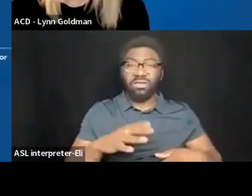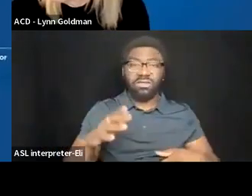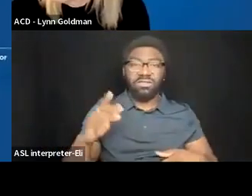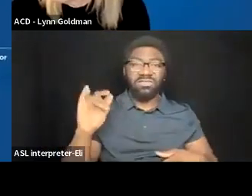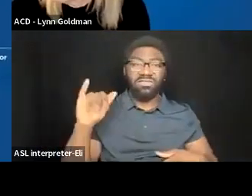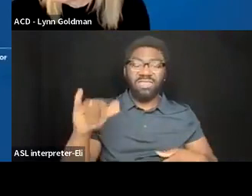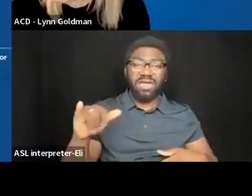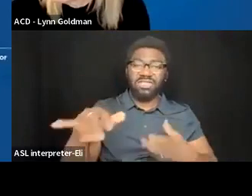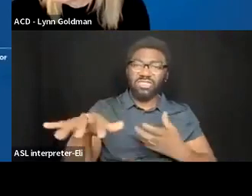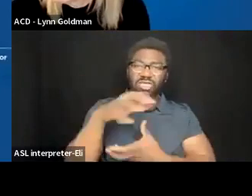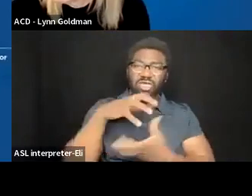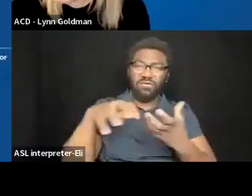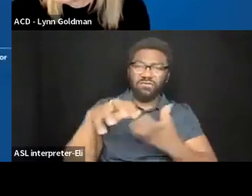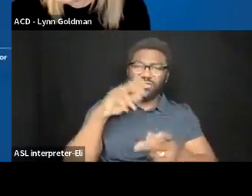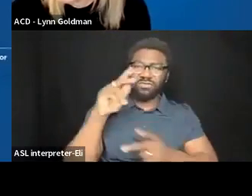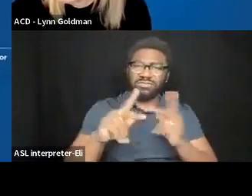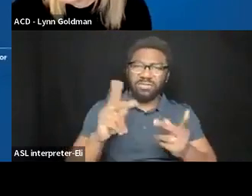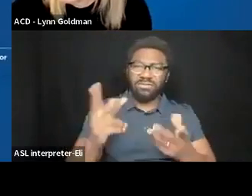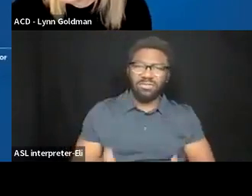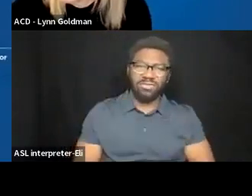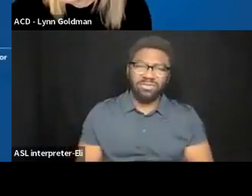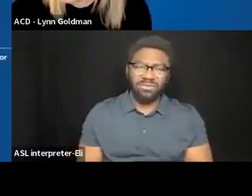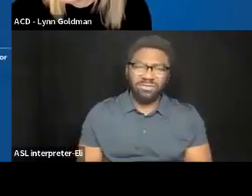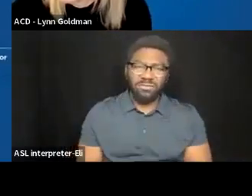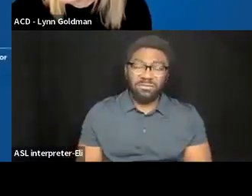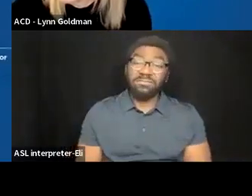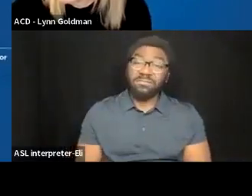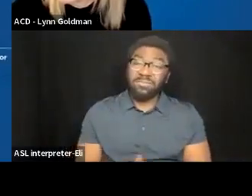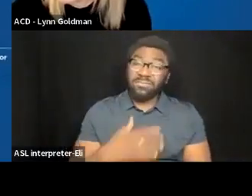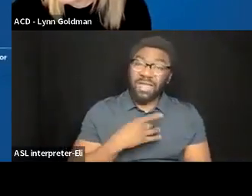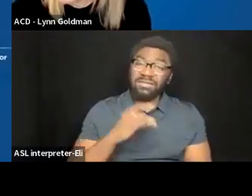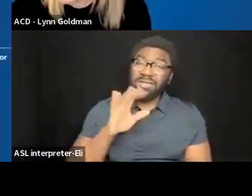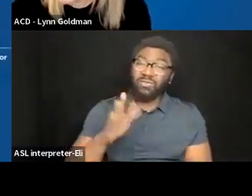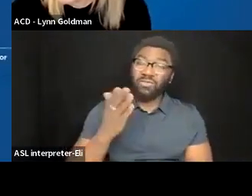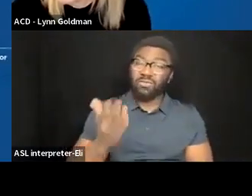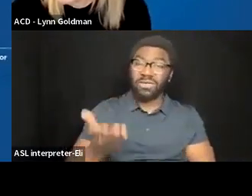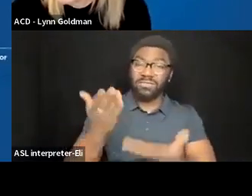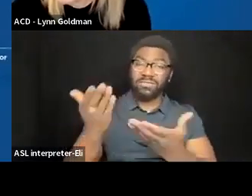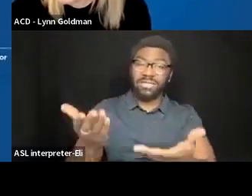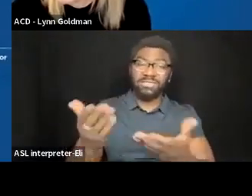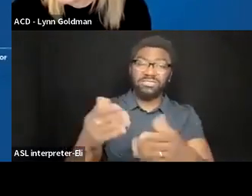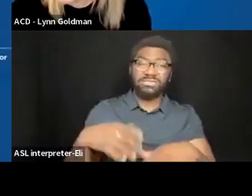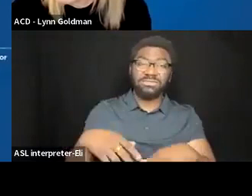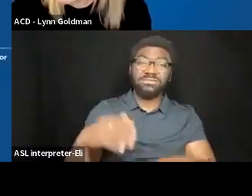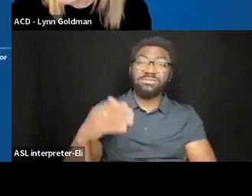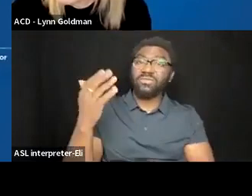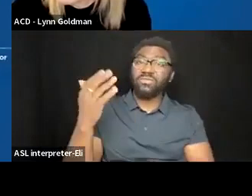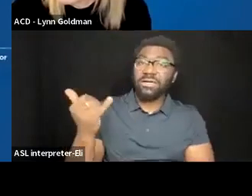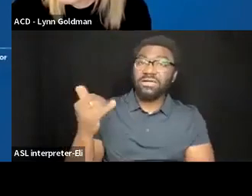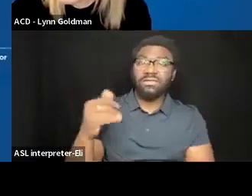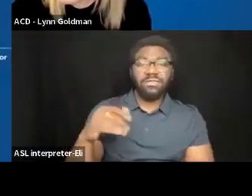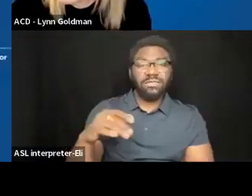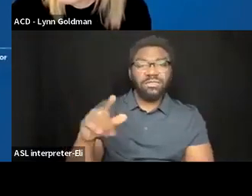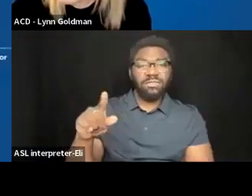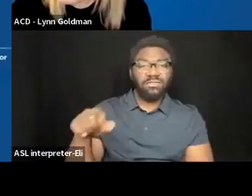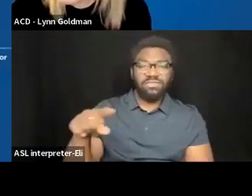And I like these recommendations because they seem to fix a lot